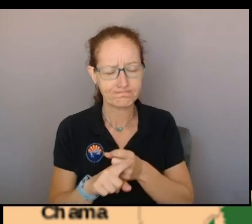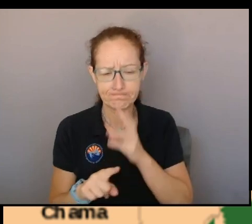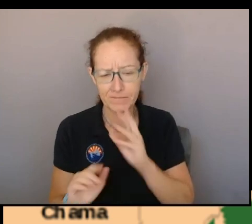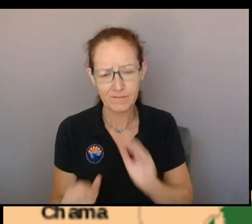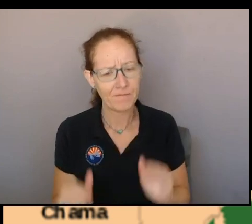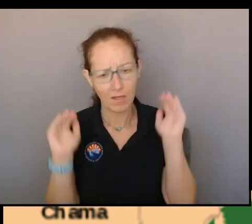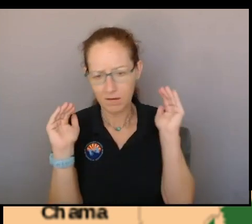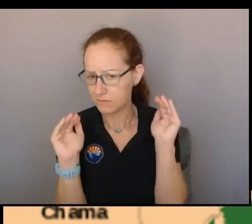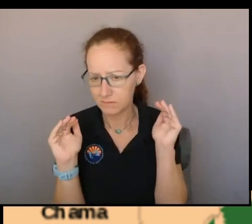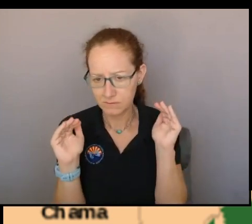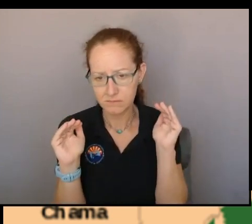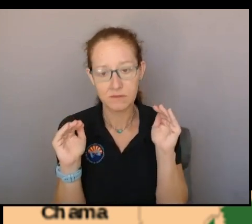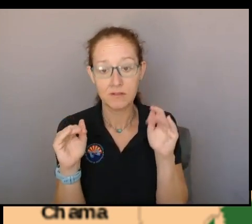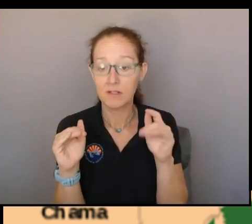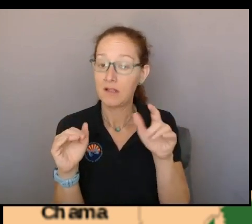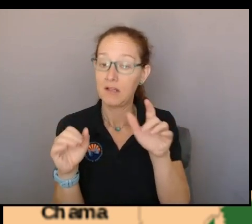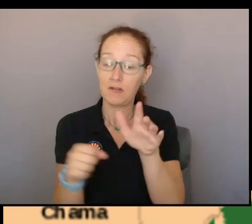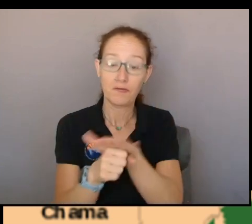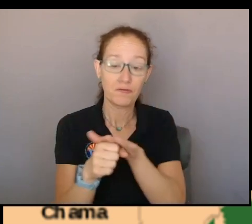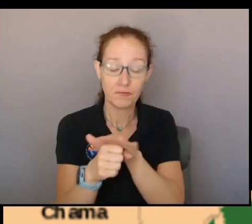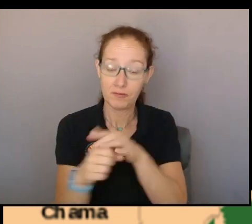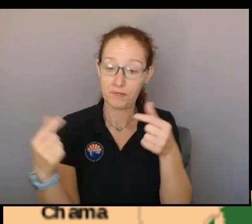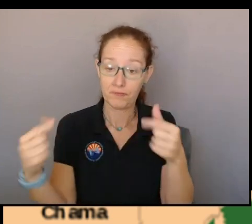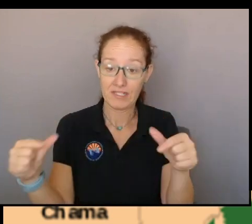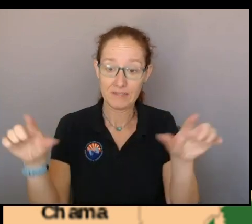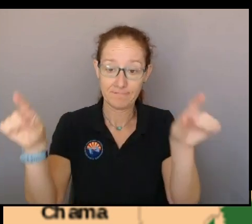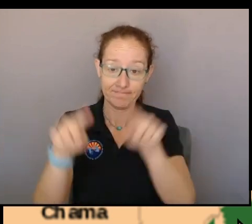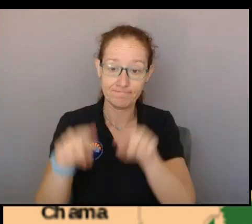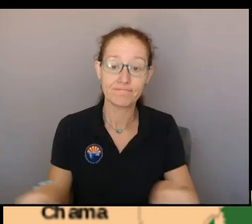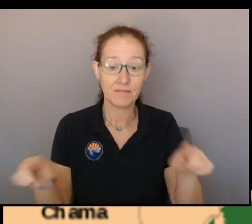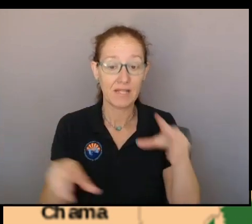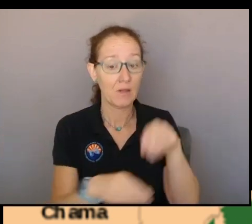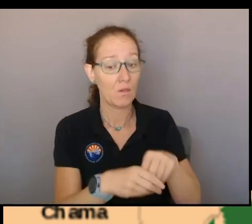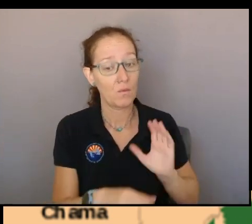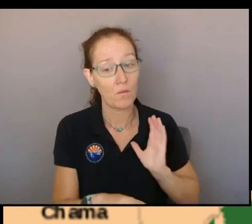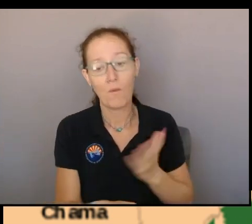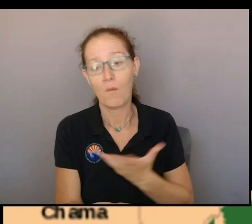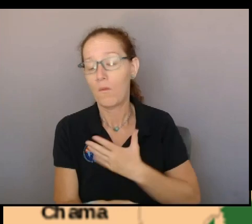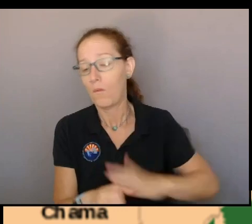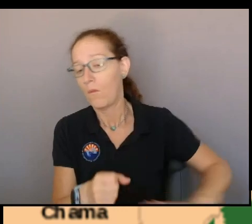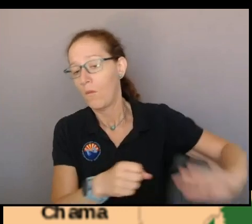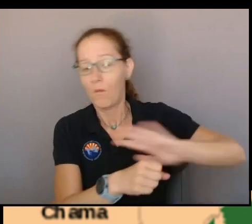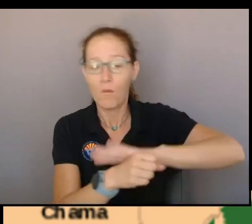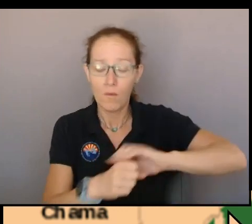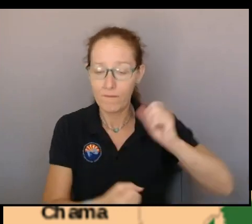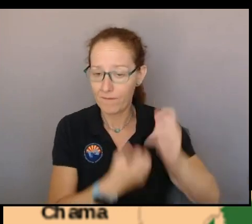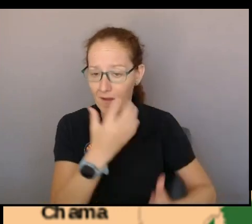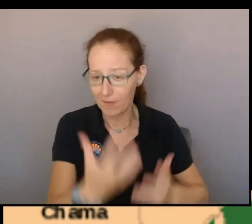Calf Canyon Fire from 2 PM this afternoon until 6 PM Sunday.